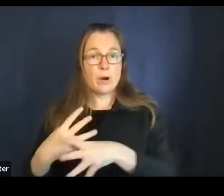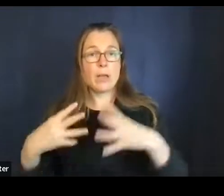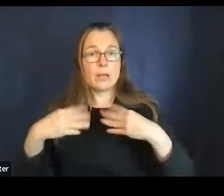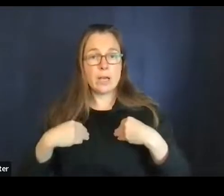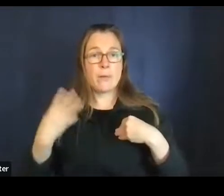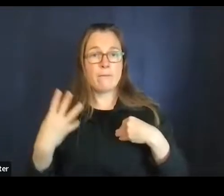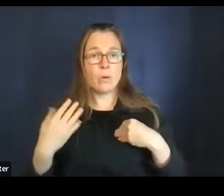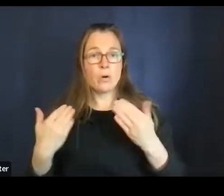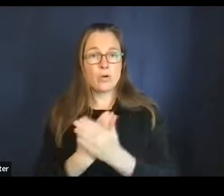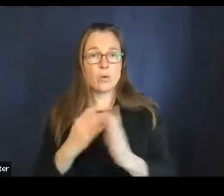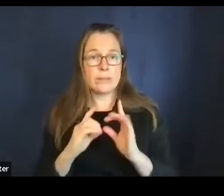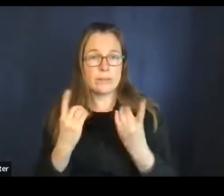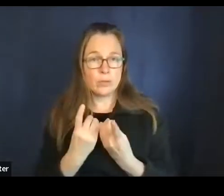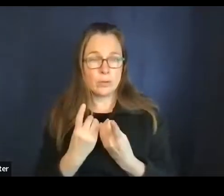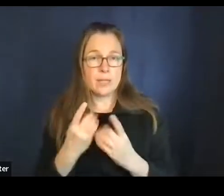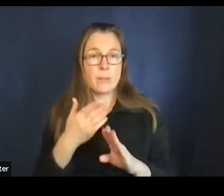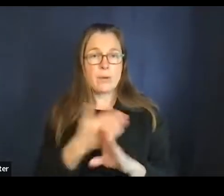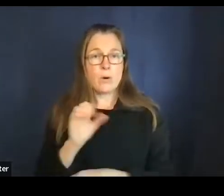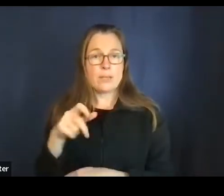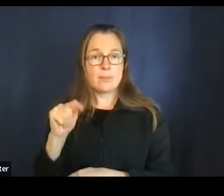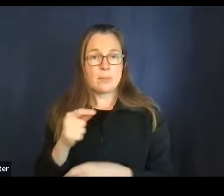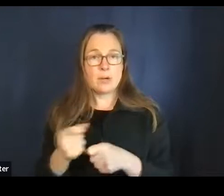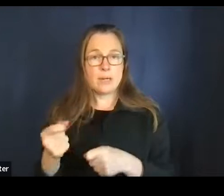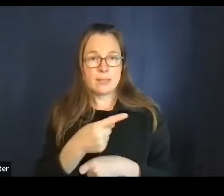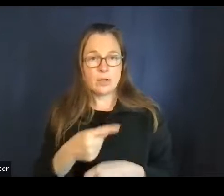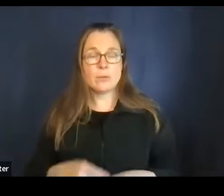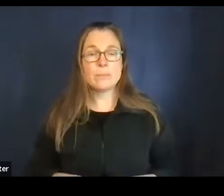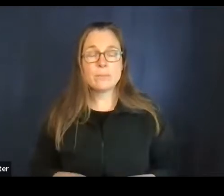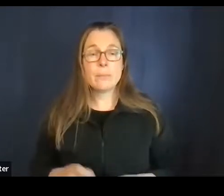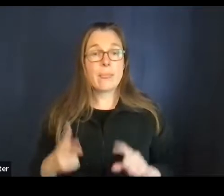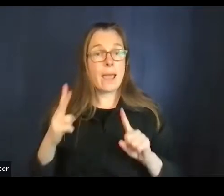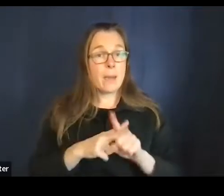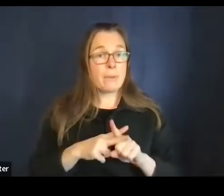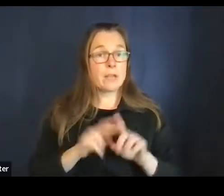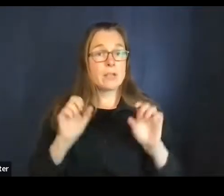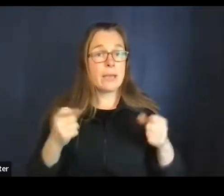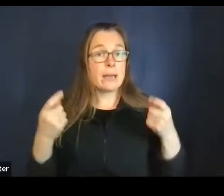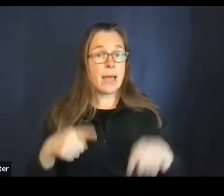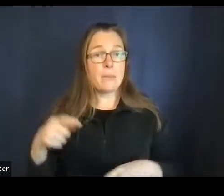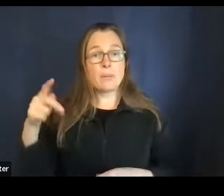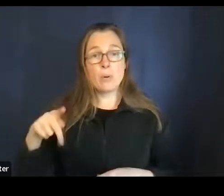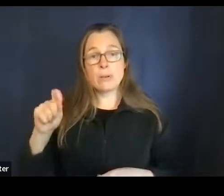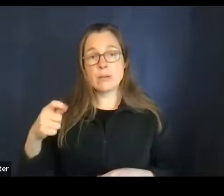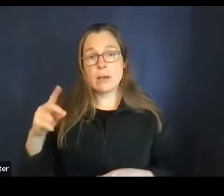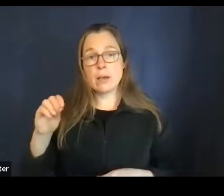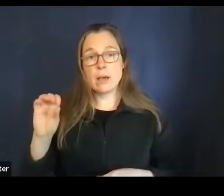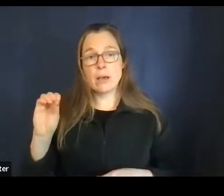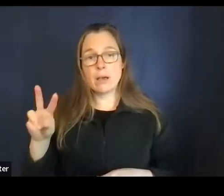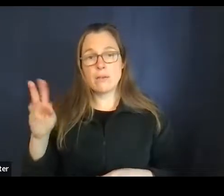geographic districts by September of next year. Applications can occur at Portland.gov/Transition/DistrictCommission.